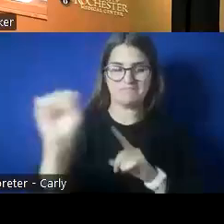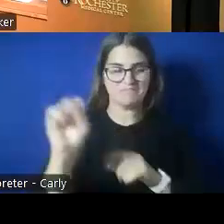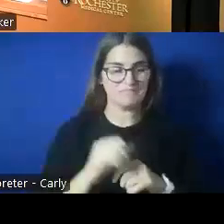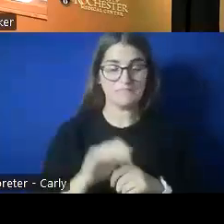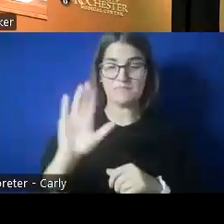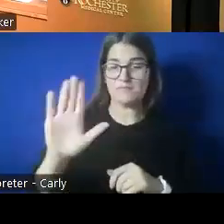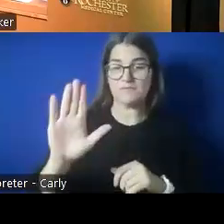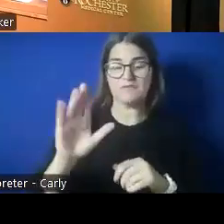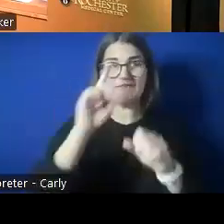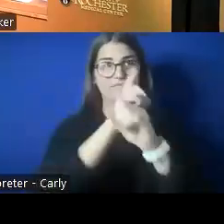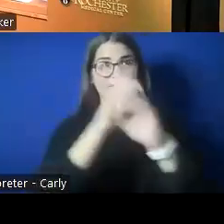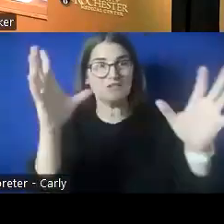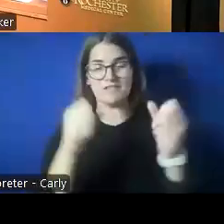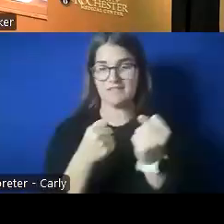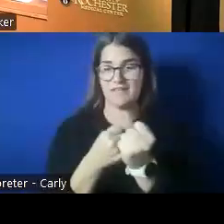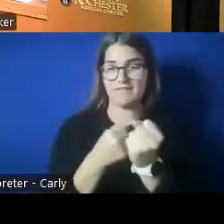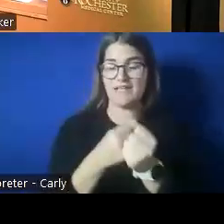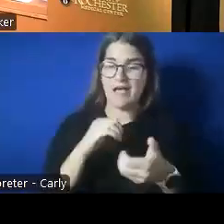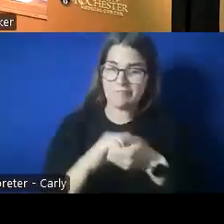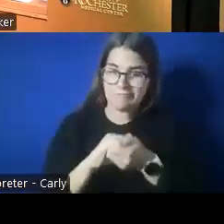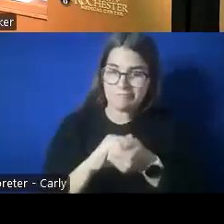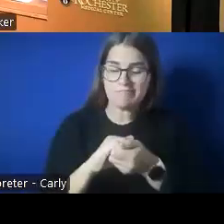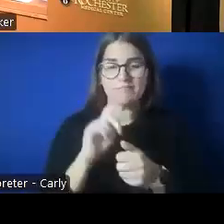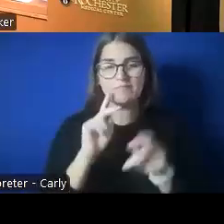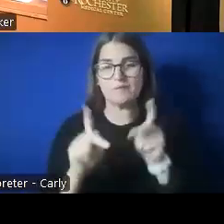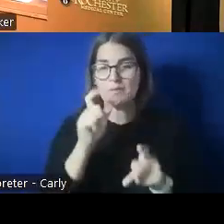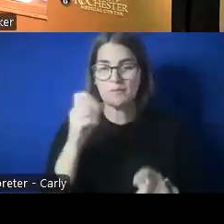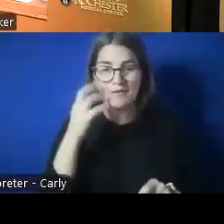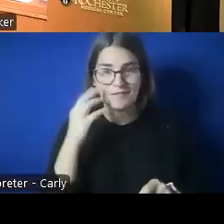close partnership with many who have lived experience with interpersonal violence and